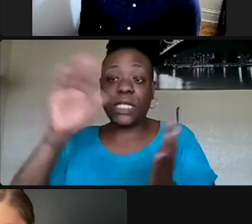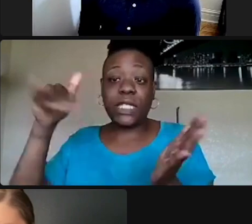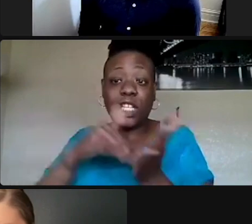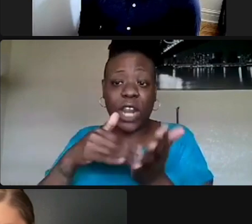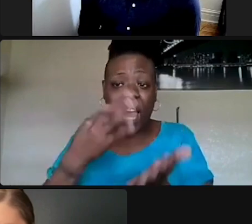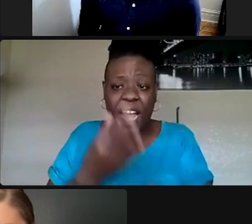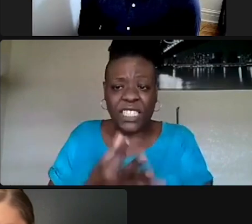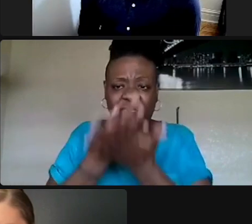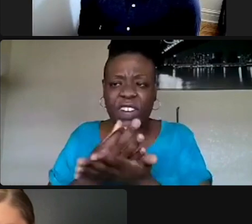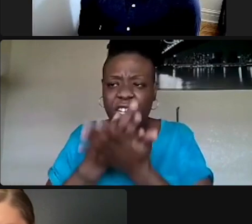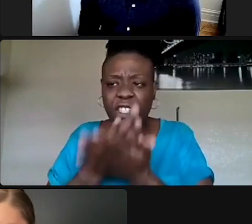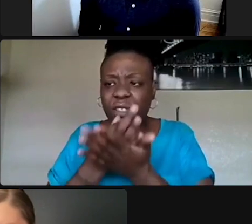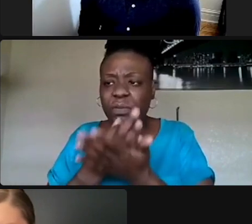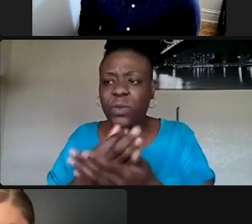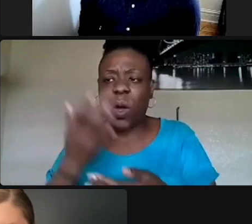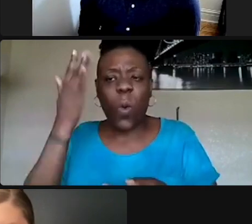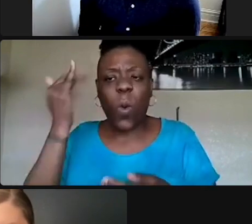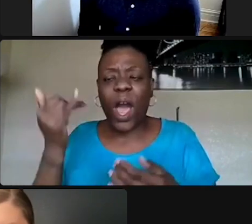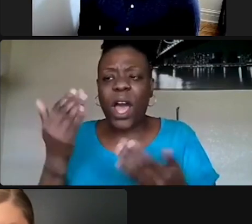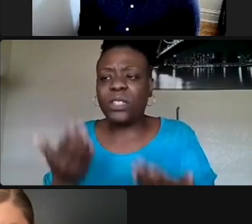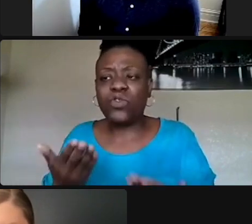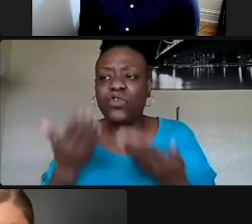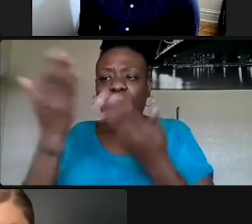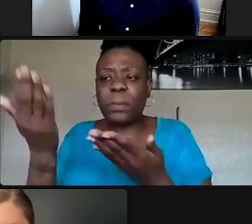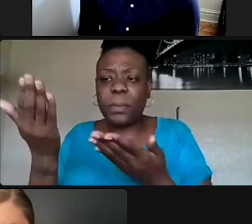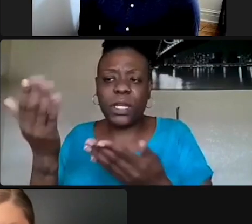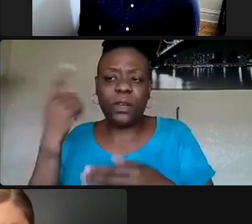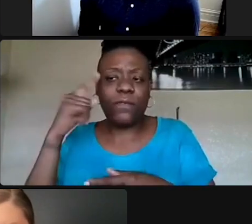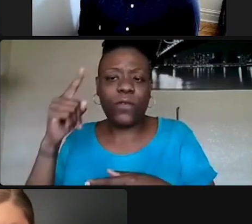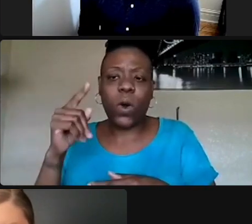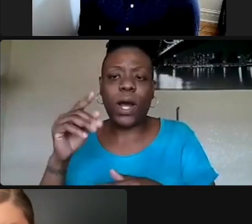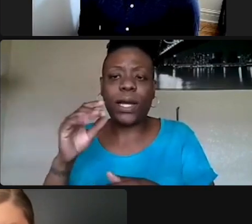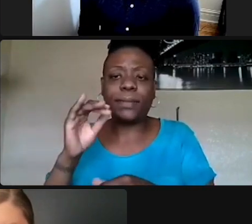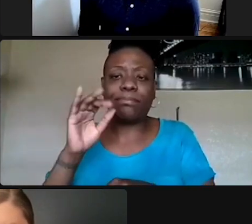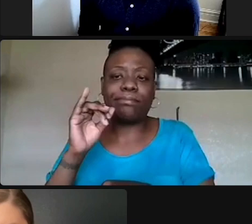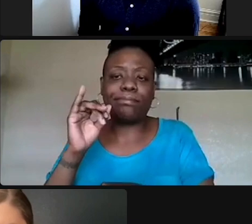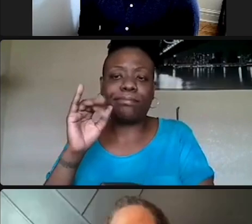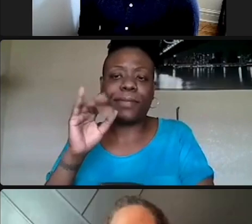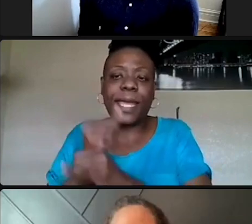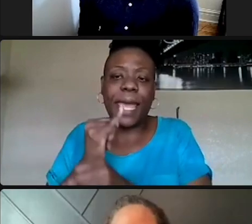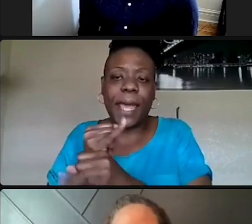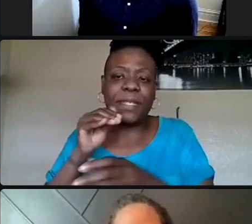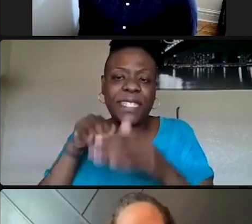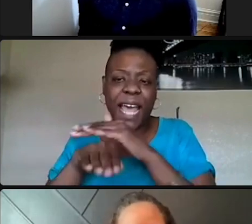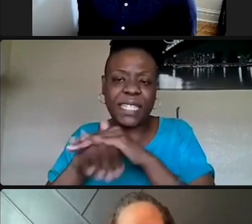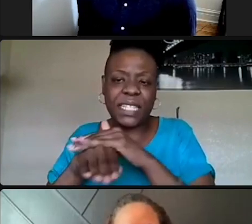First question-- "Fundraising, what